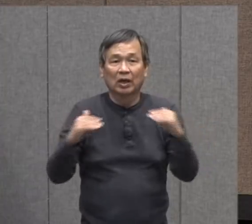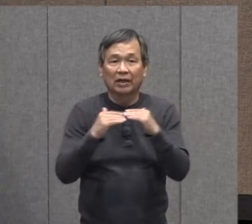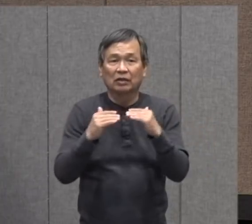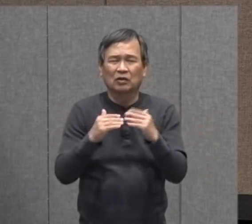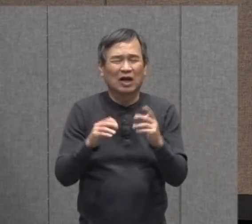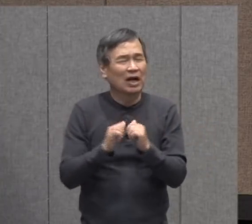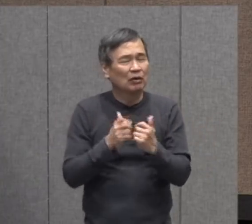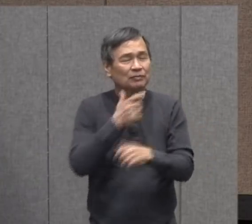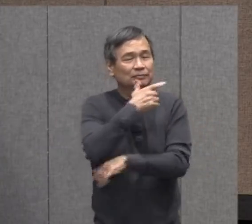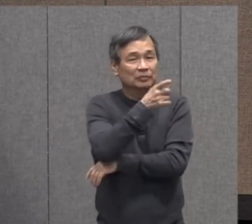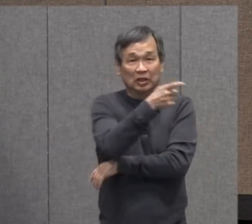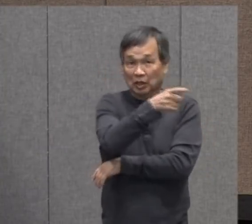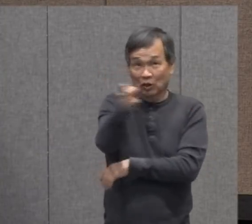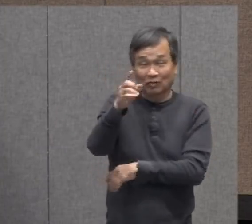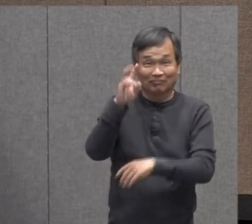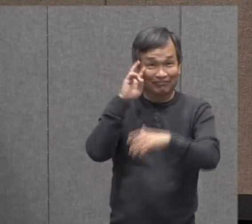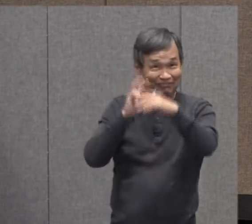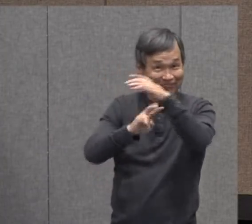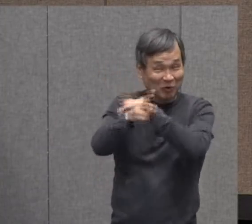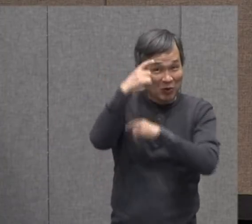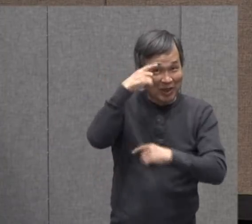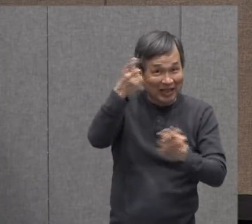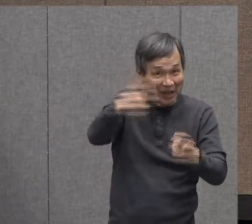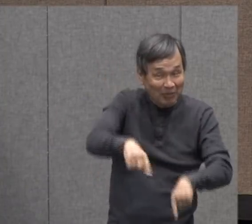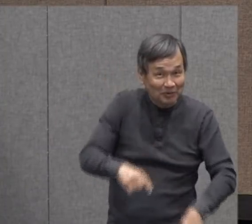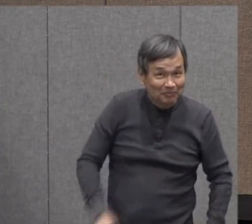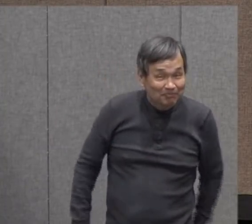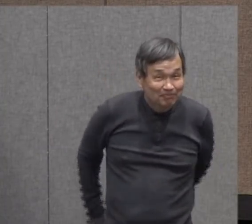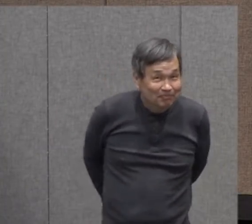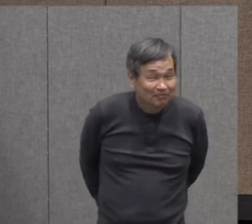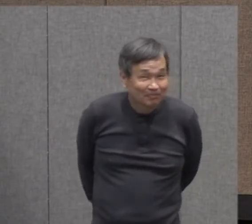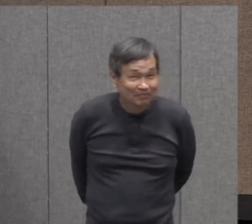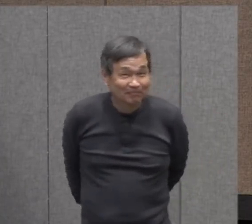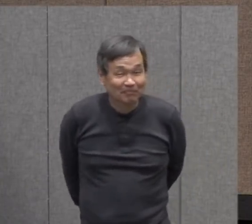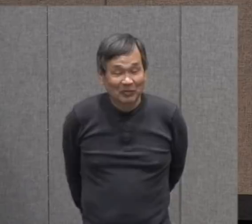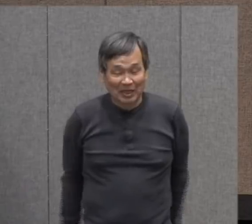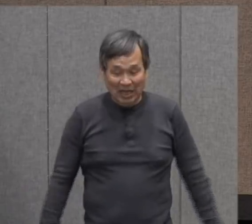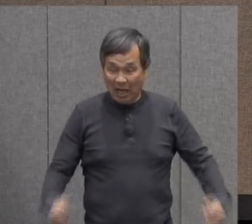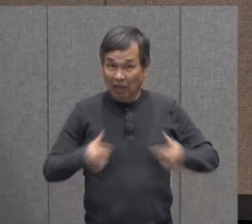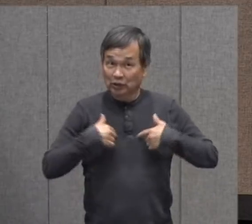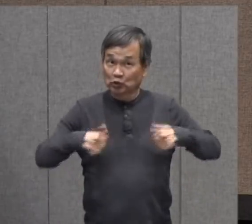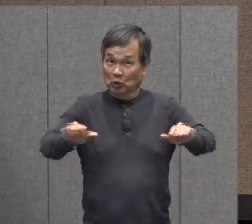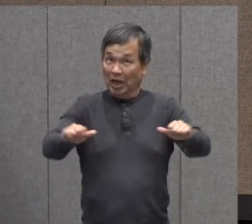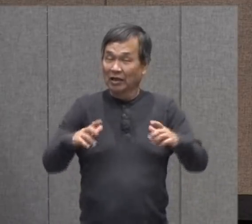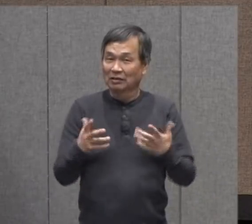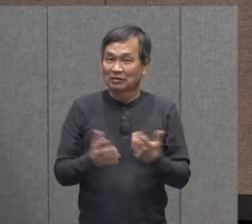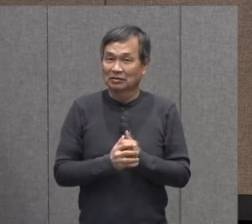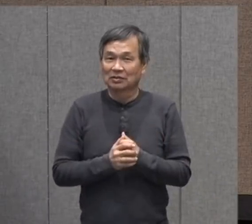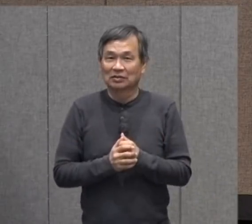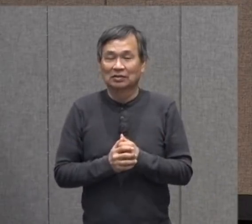What do you predict? What do you think is going to happen before I try this? And I'm not gonna be able to try this